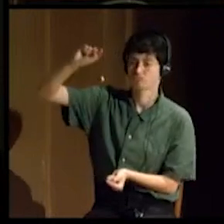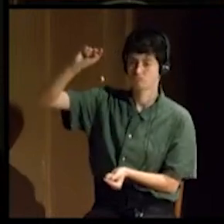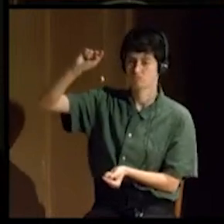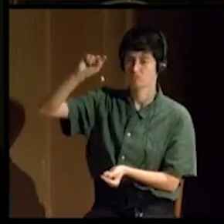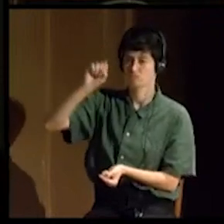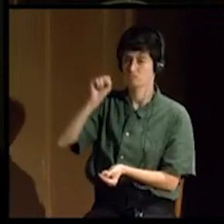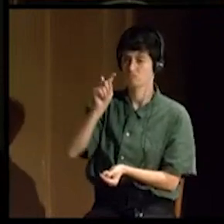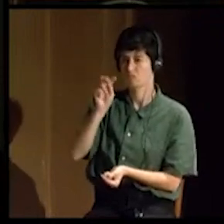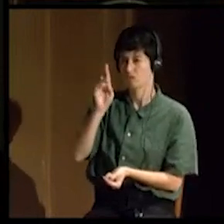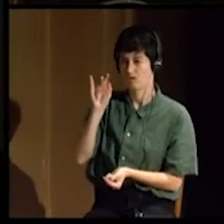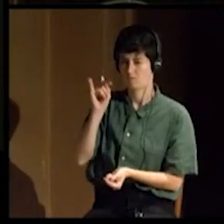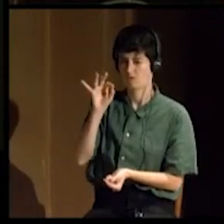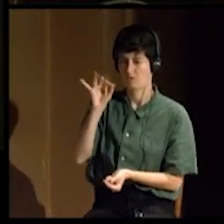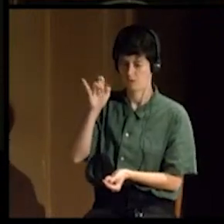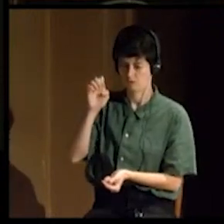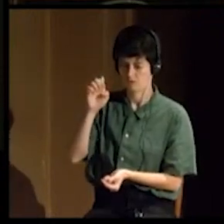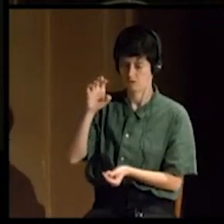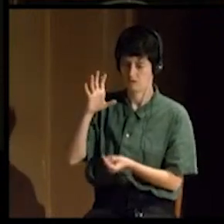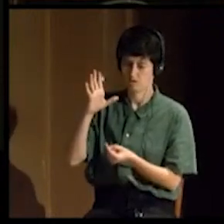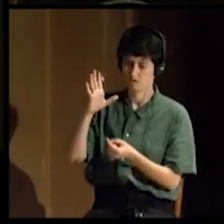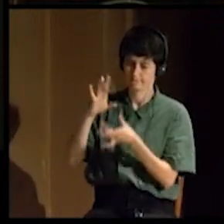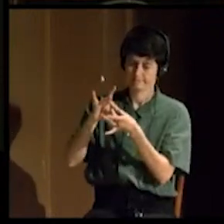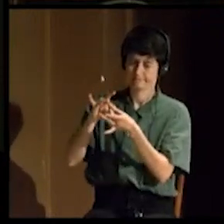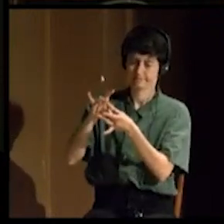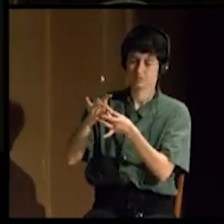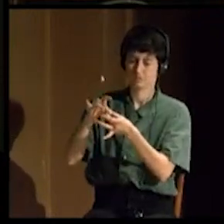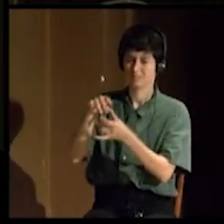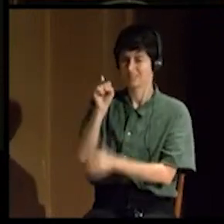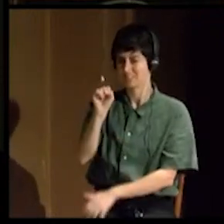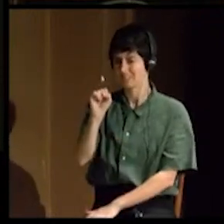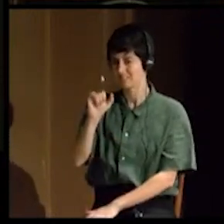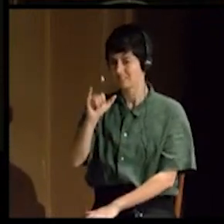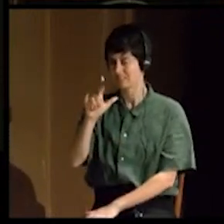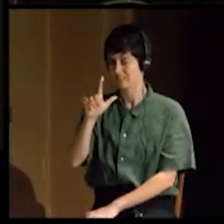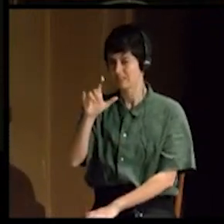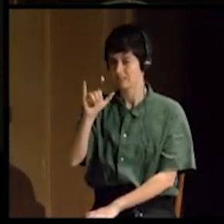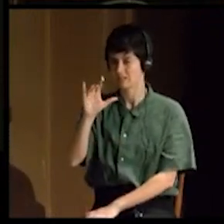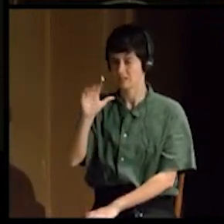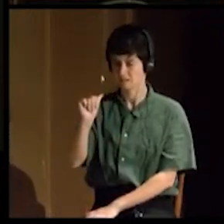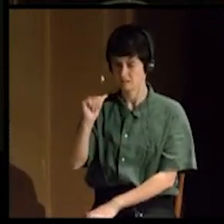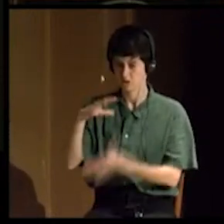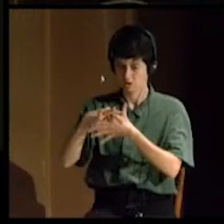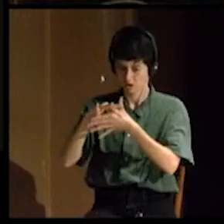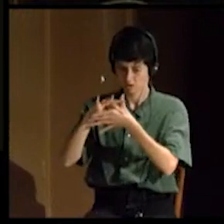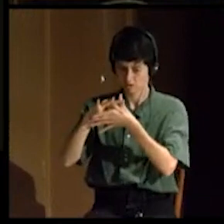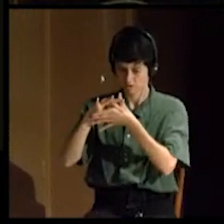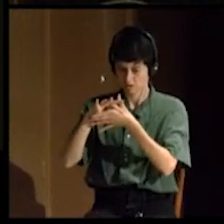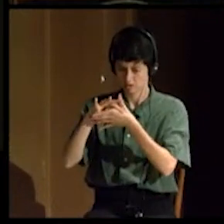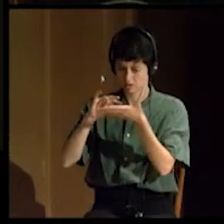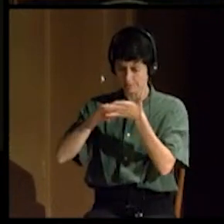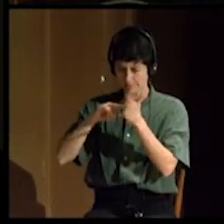our continents all on earth are actually missing a layer. So for some reason, the continents don't have